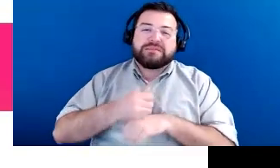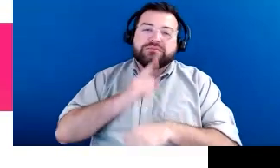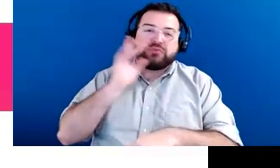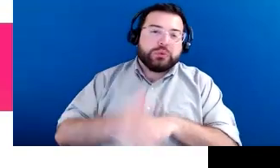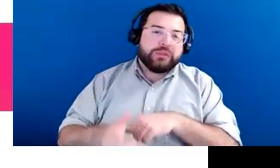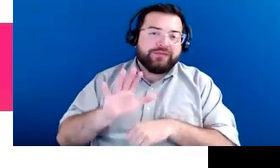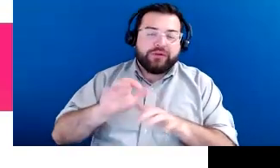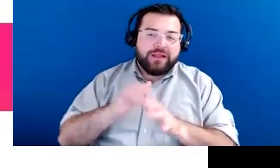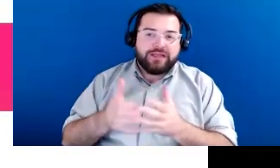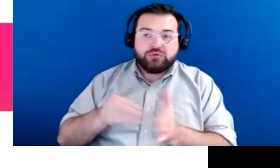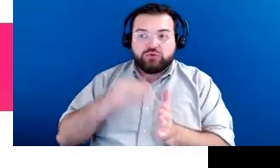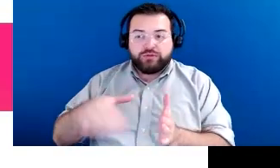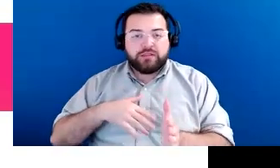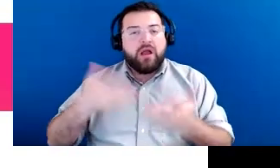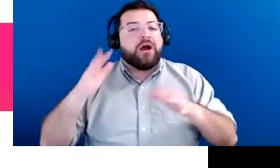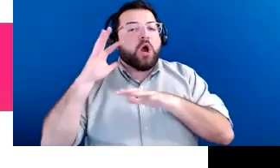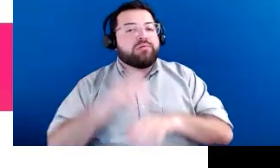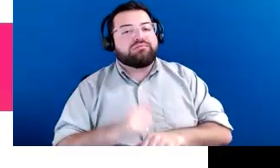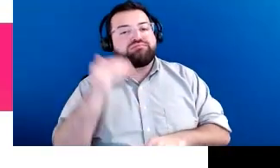so that students become familiar with that.